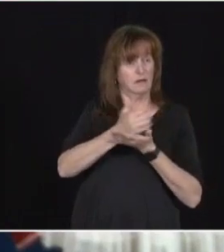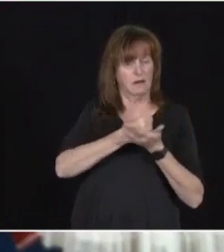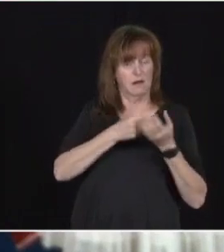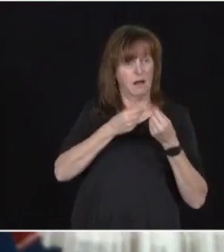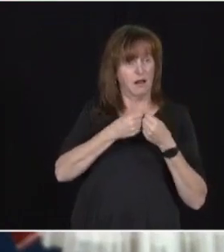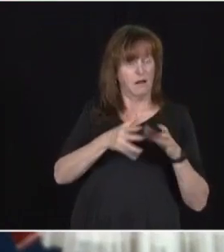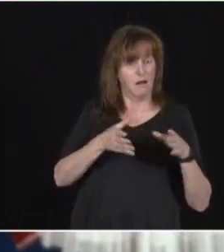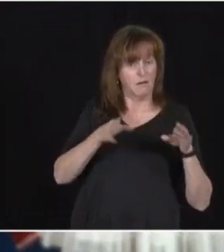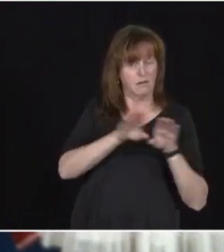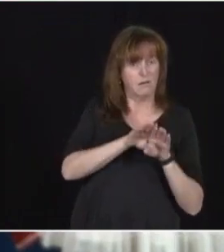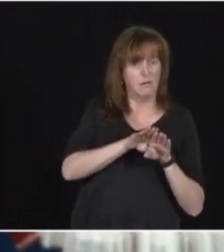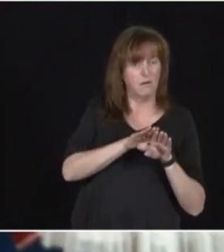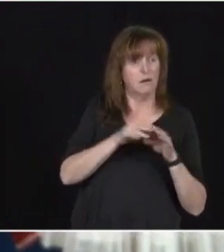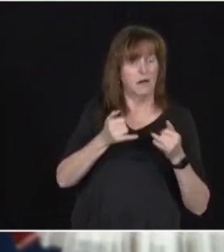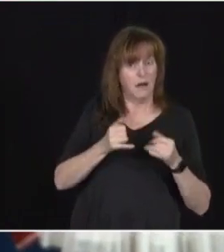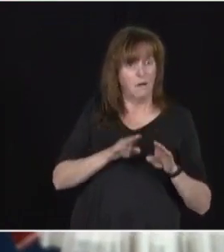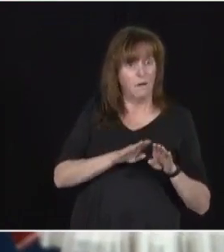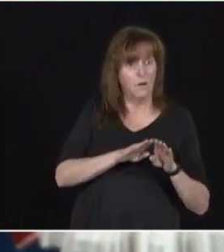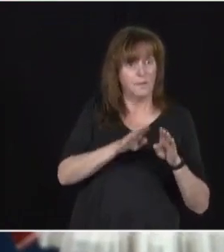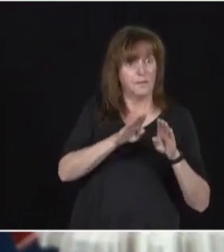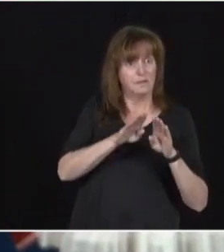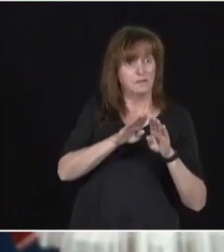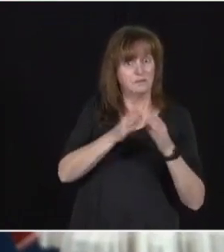profit.